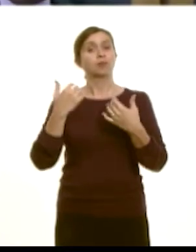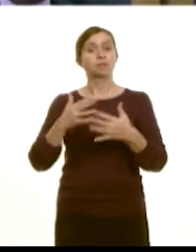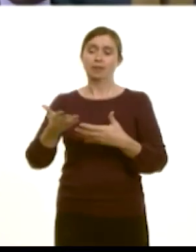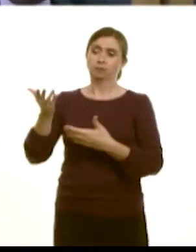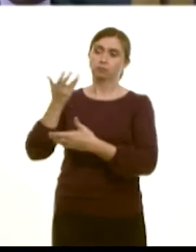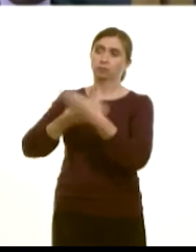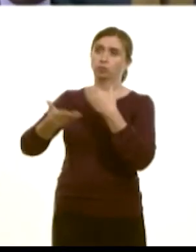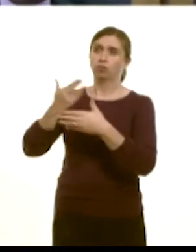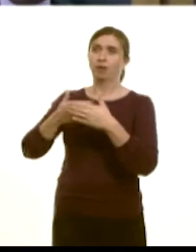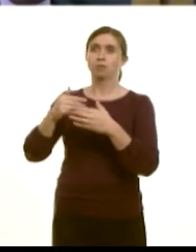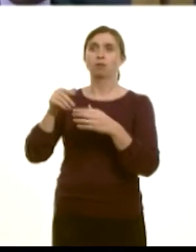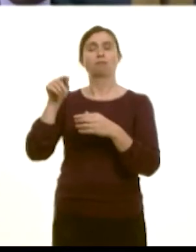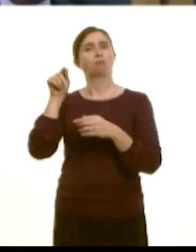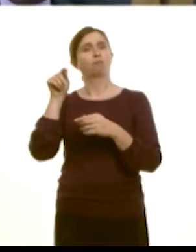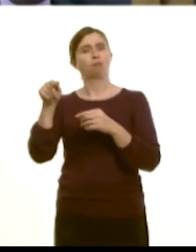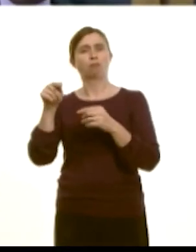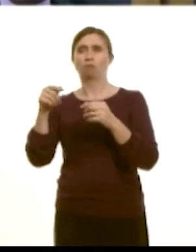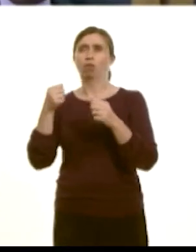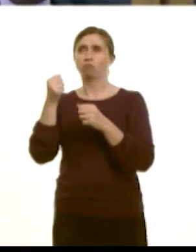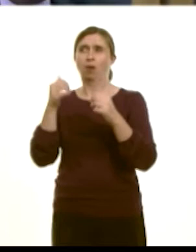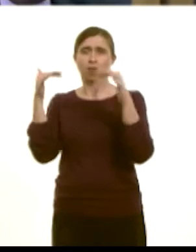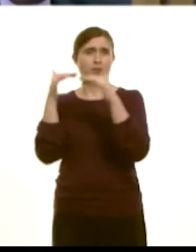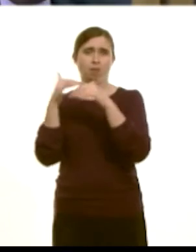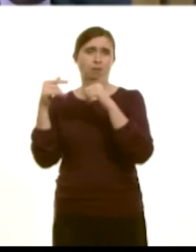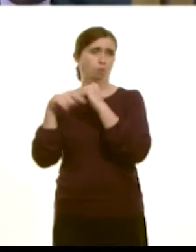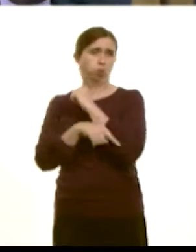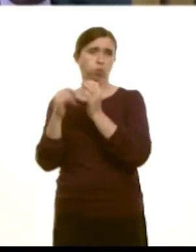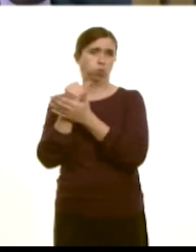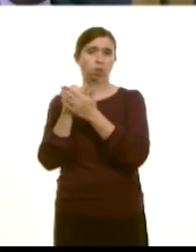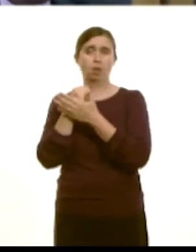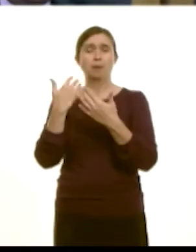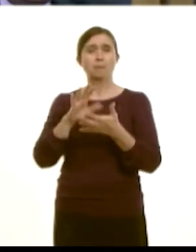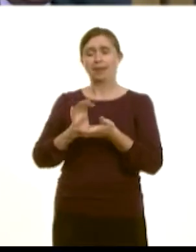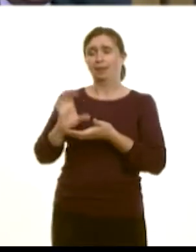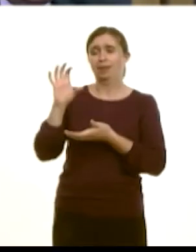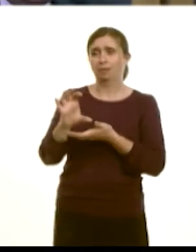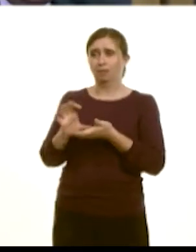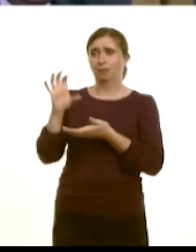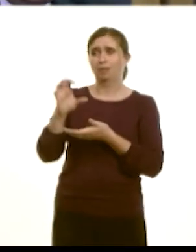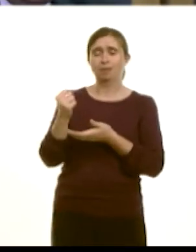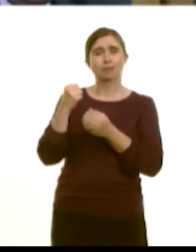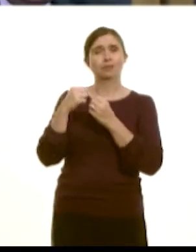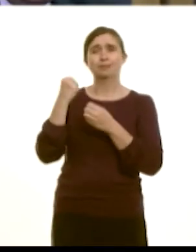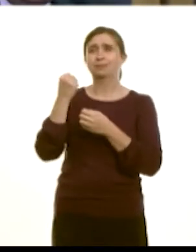He added that the Welsh Government Mark Isherwood: ëinvested tens of millions in introducing the Valleys and Vale of Glamorgan Lines.